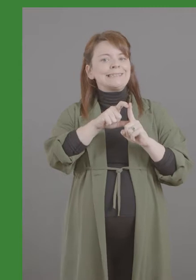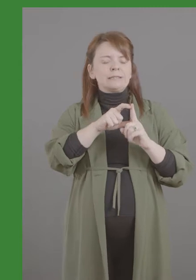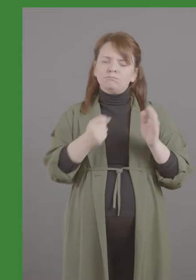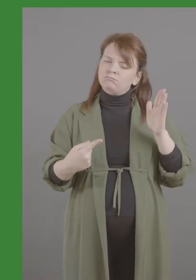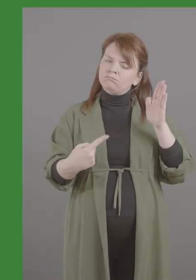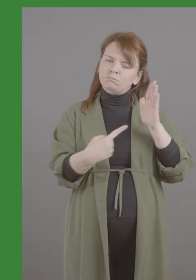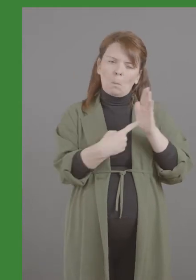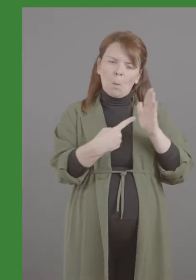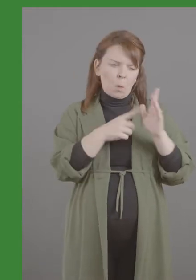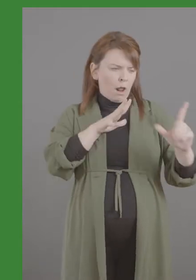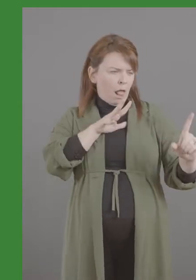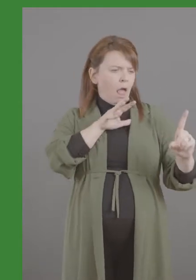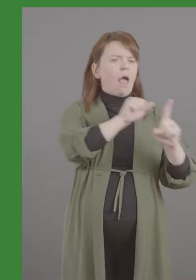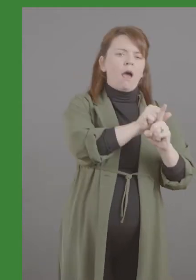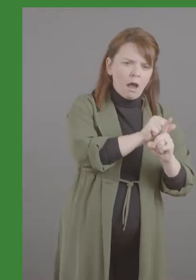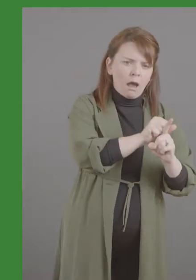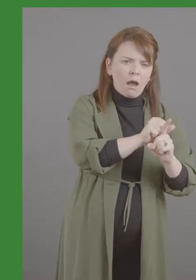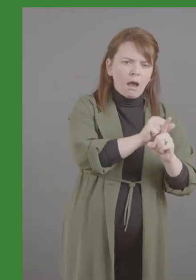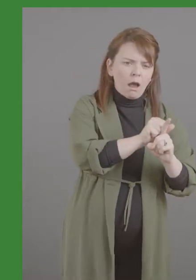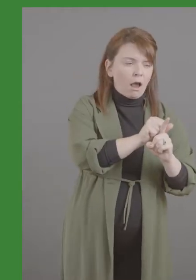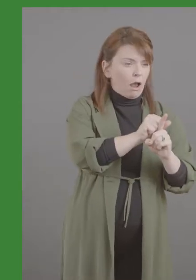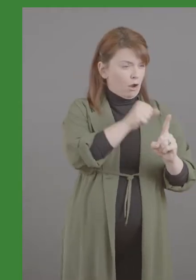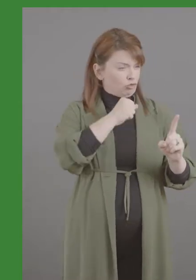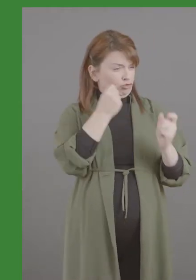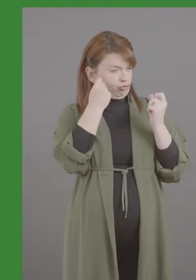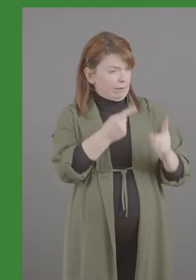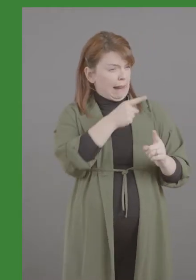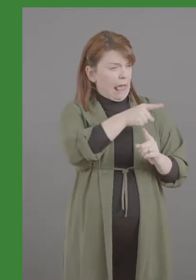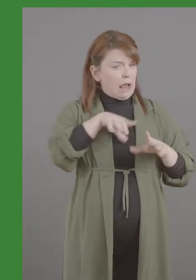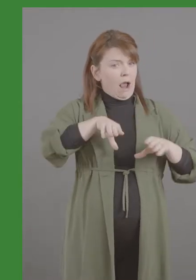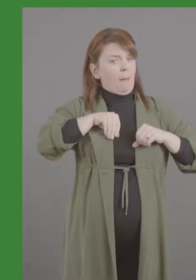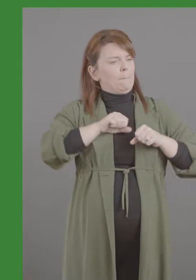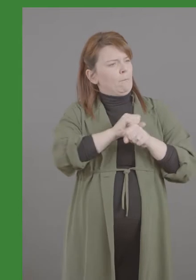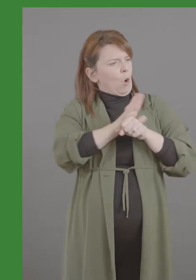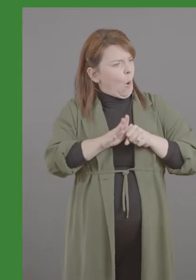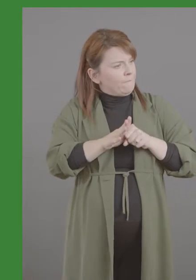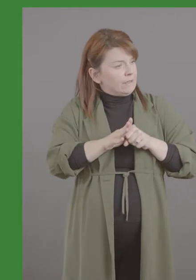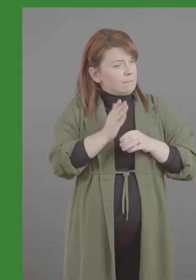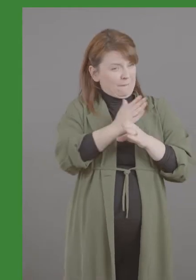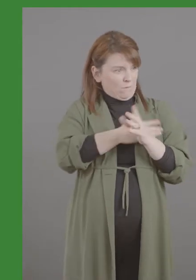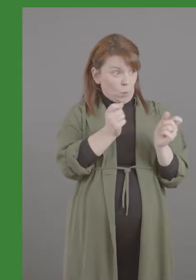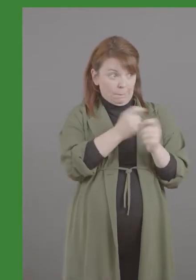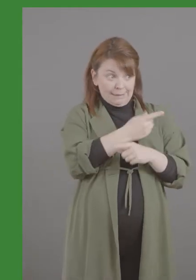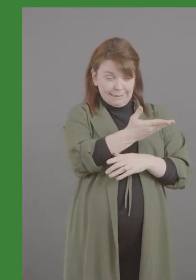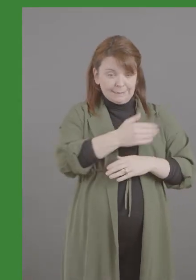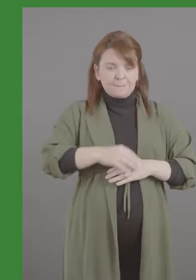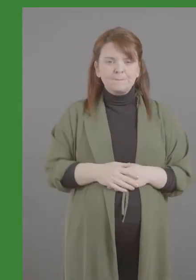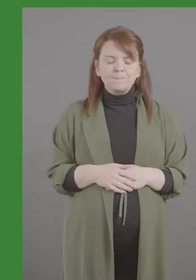is an important way of discovering positive cases that wouldn't otherwise have been found.